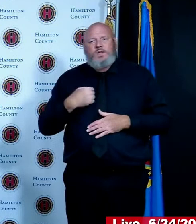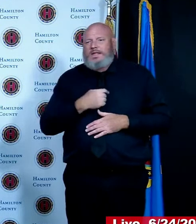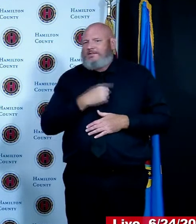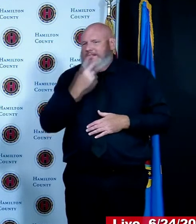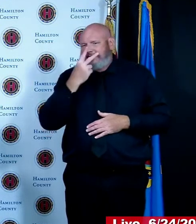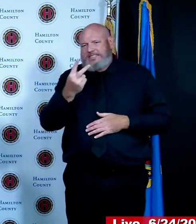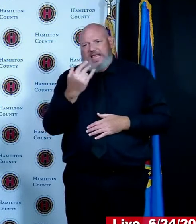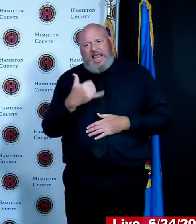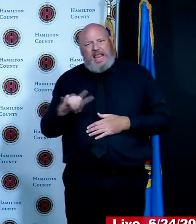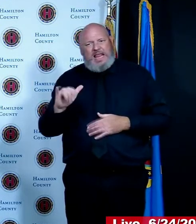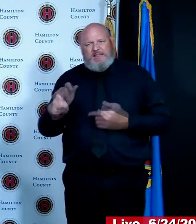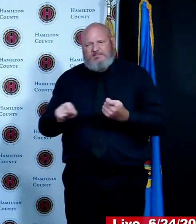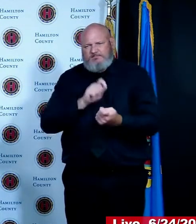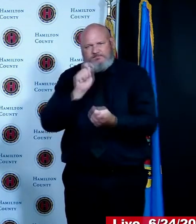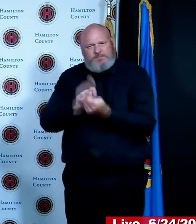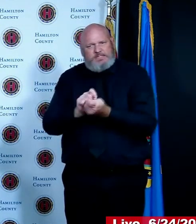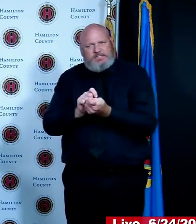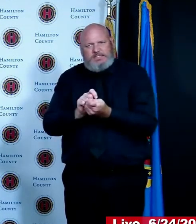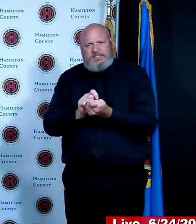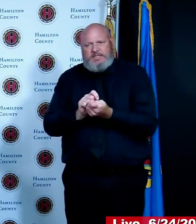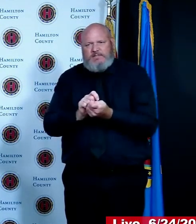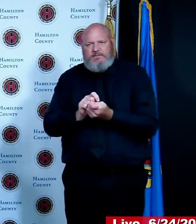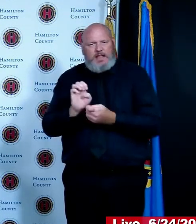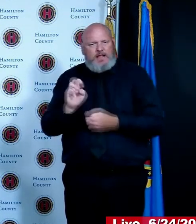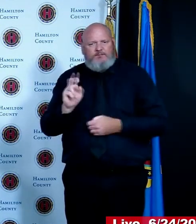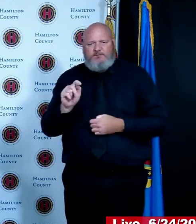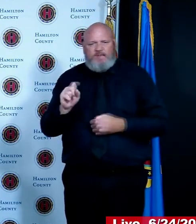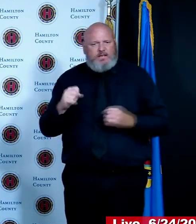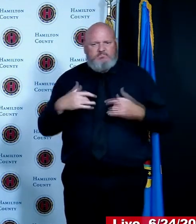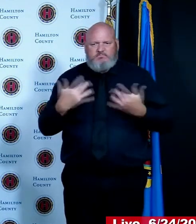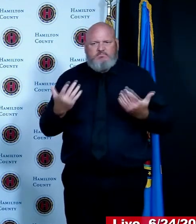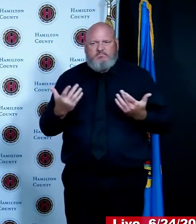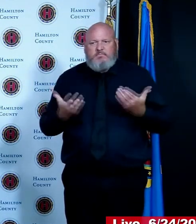such as that but we do see instances where somebody might have a gathering at